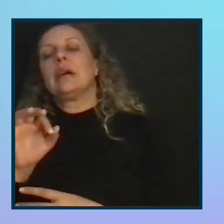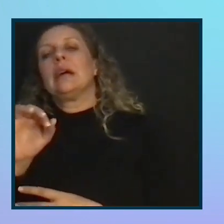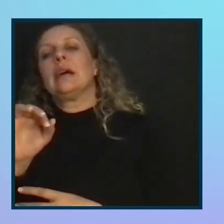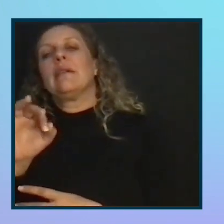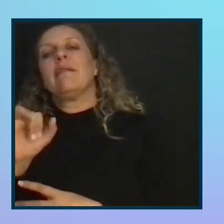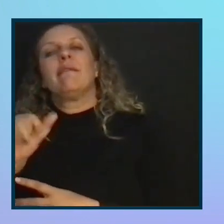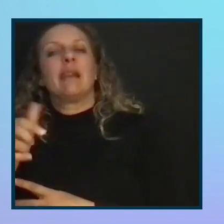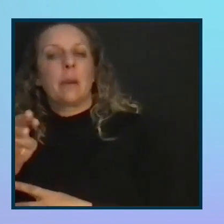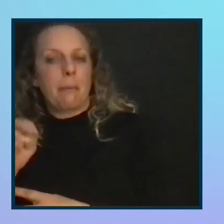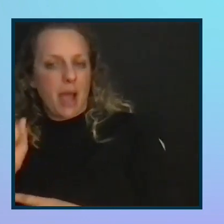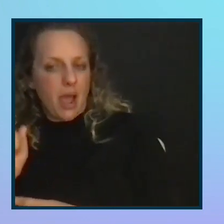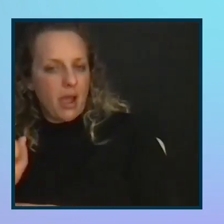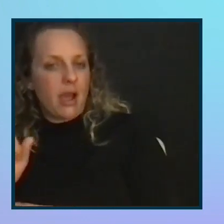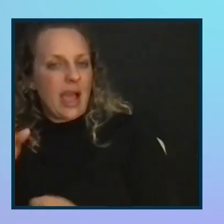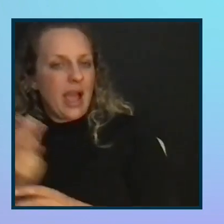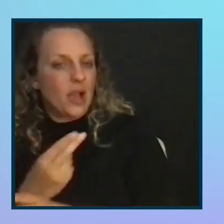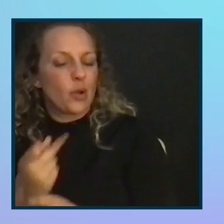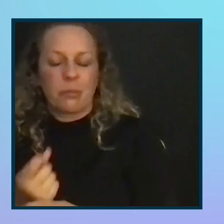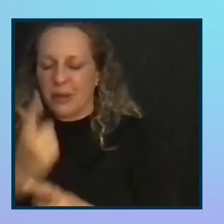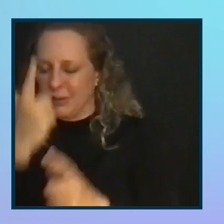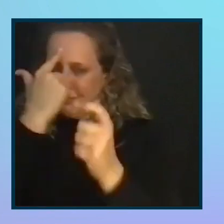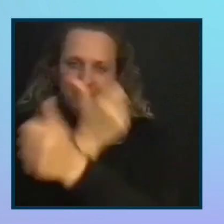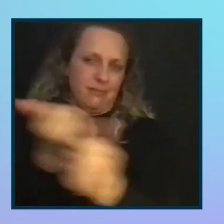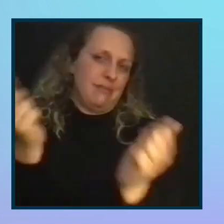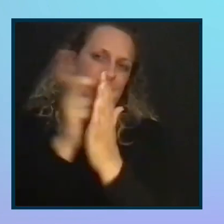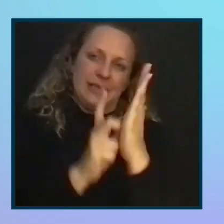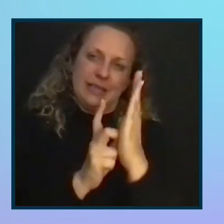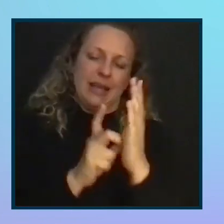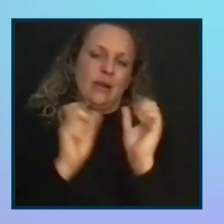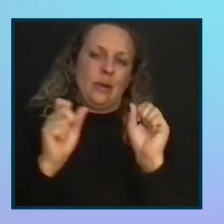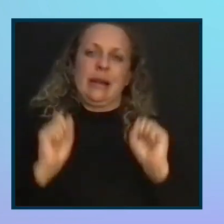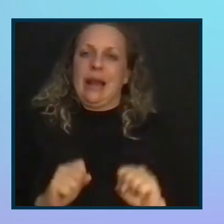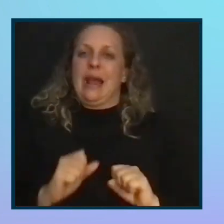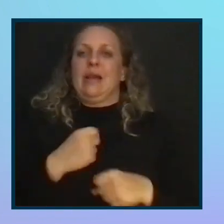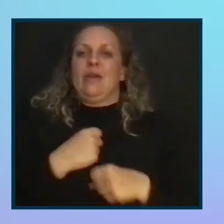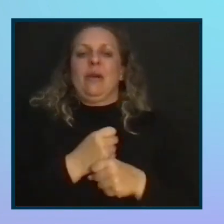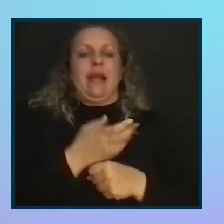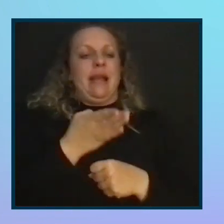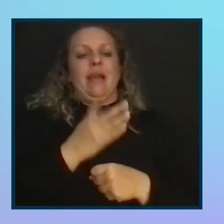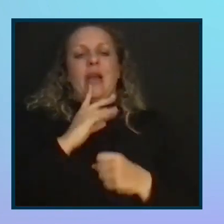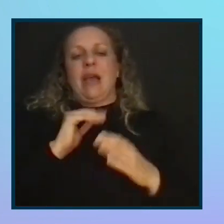but really anything that you create your designing, you can include accessibility in there